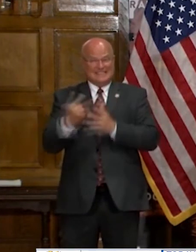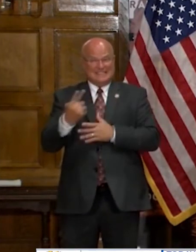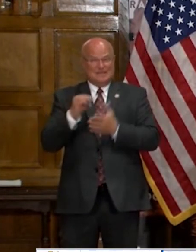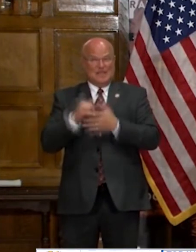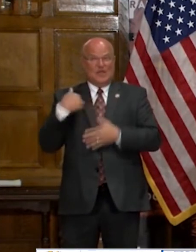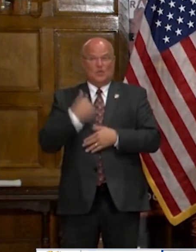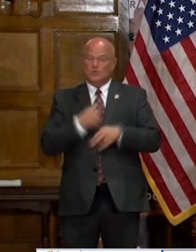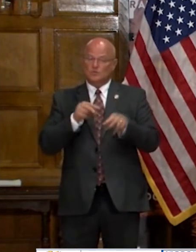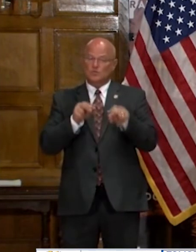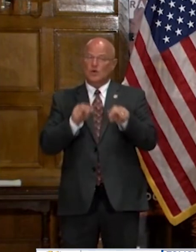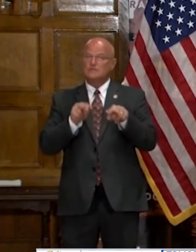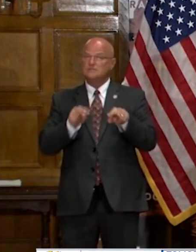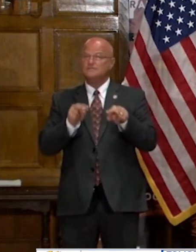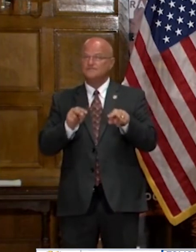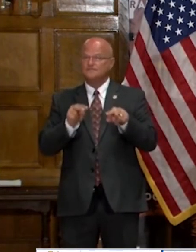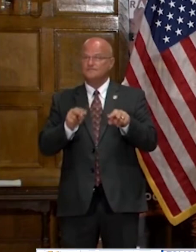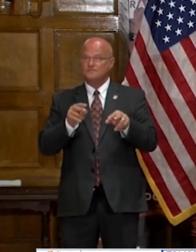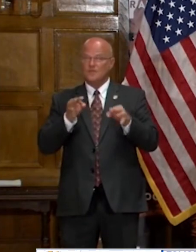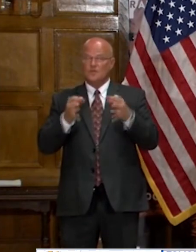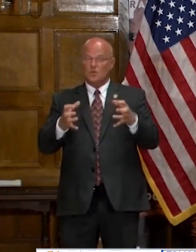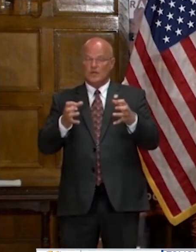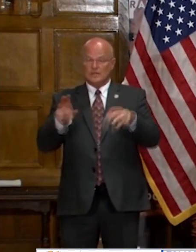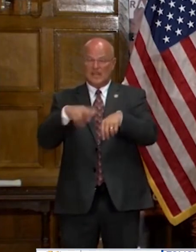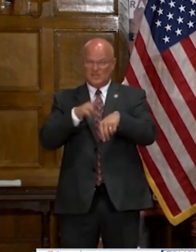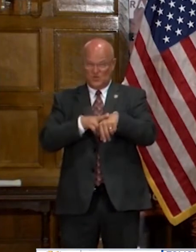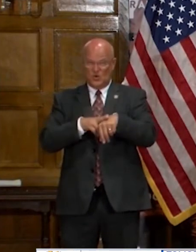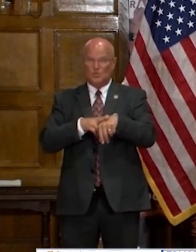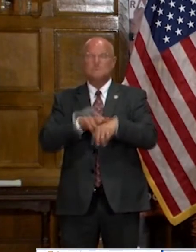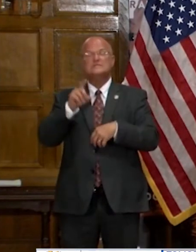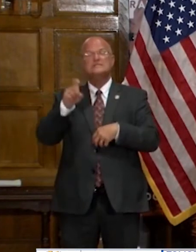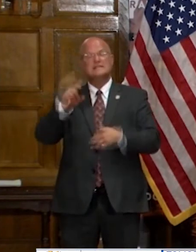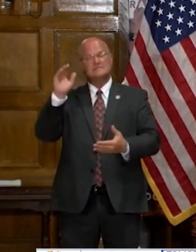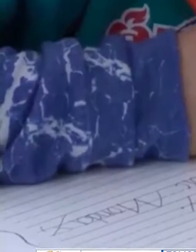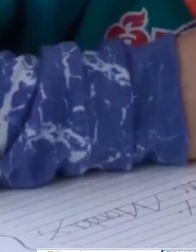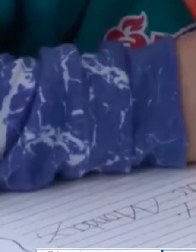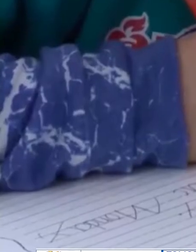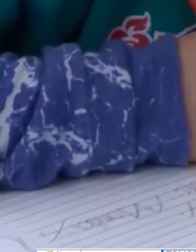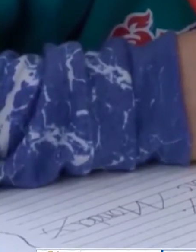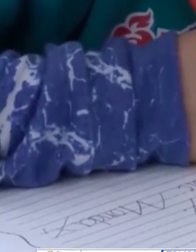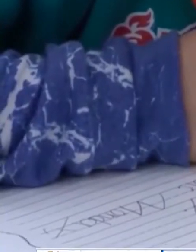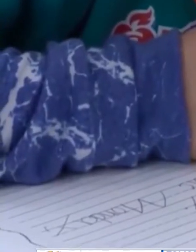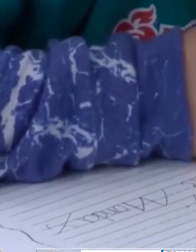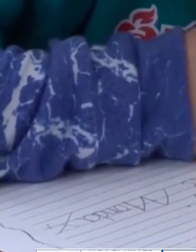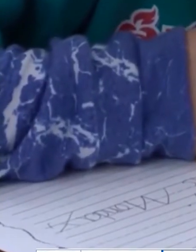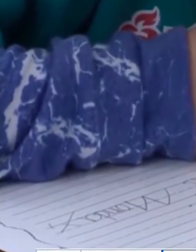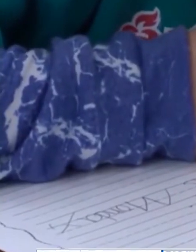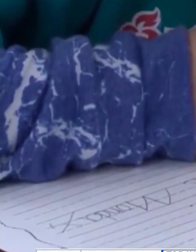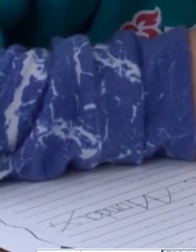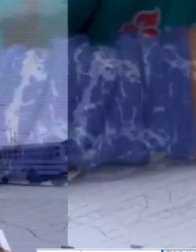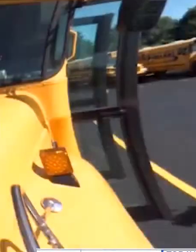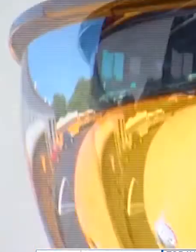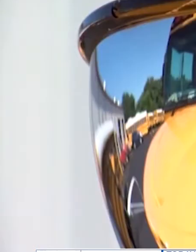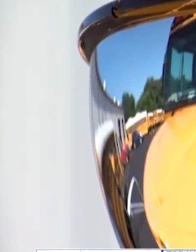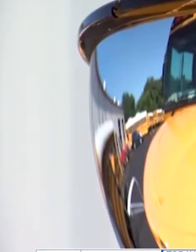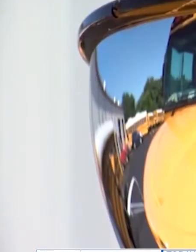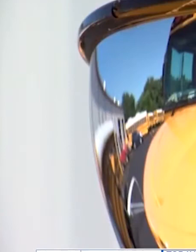we want to get back to normal, that's got to be reduced more." (LAUREN) BUT HE SAYS THERE'S NO DISCUSSION IN THE